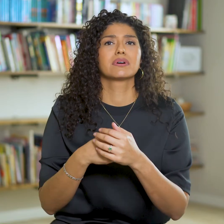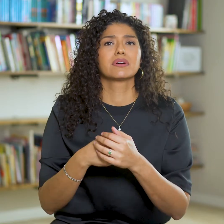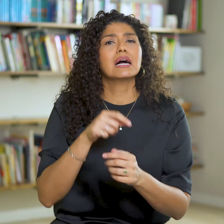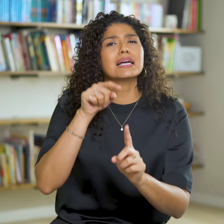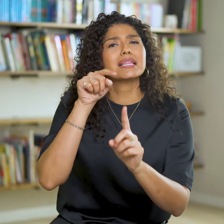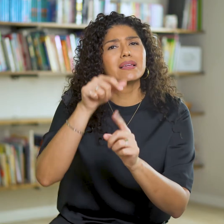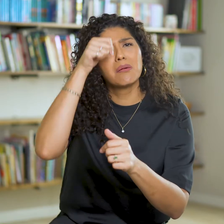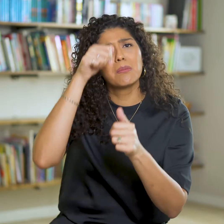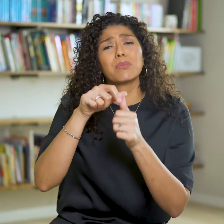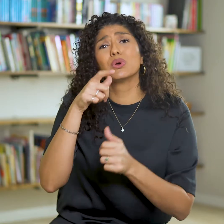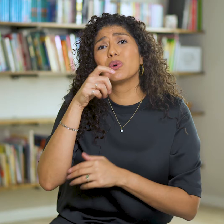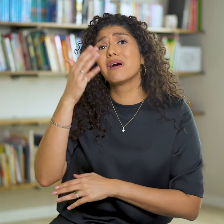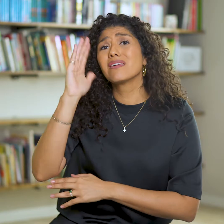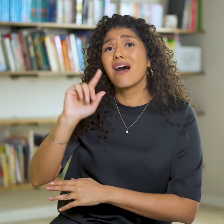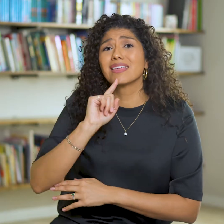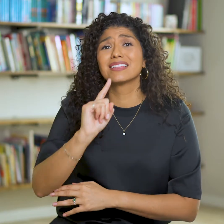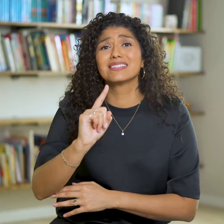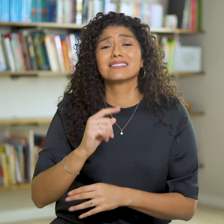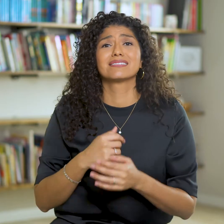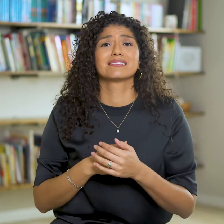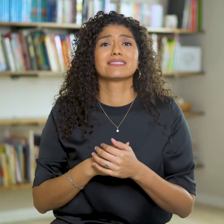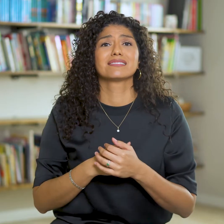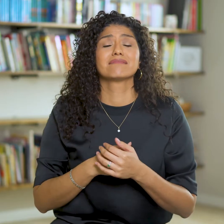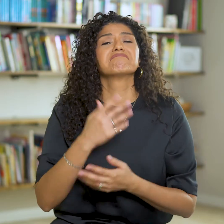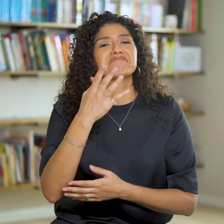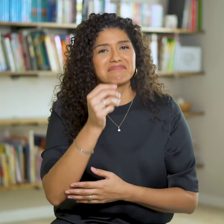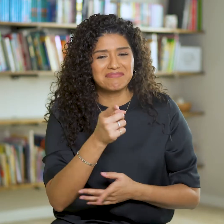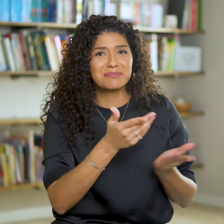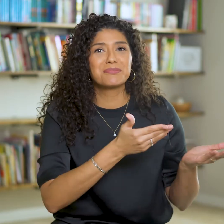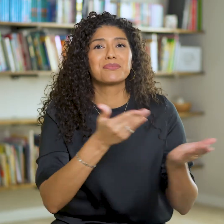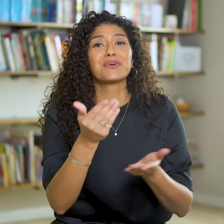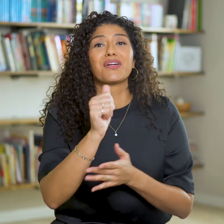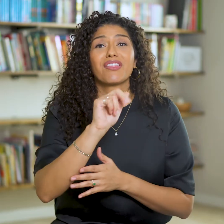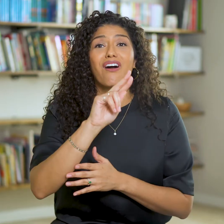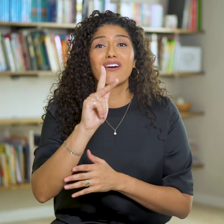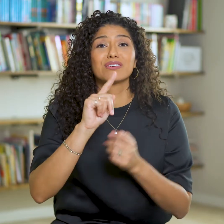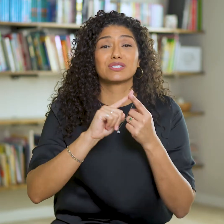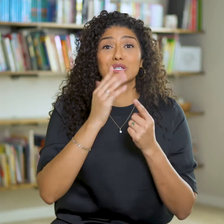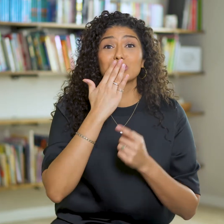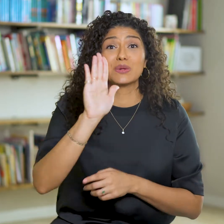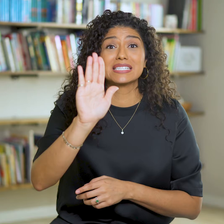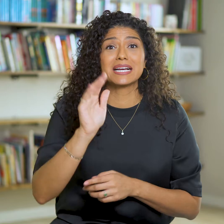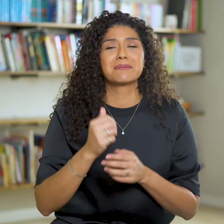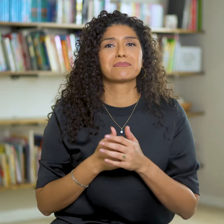he remembers who God is, and he brings the ark to Jerusalem.